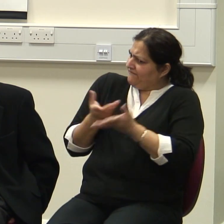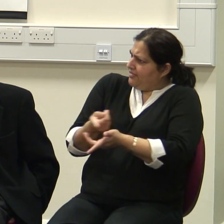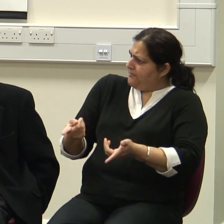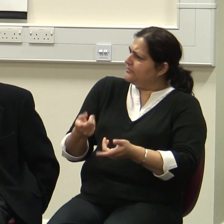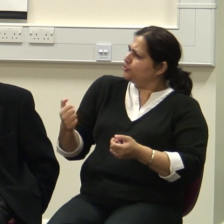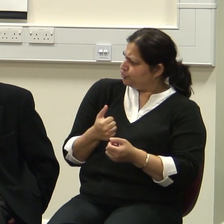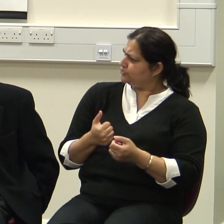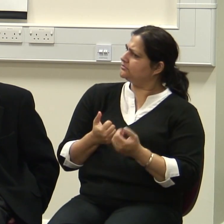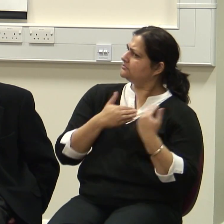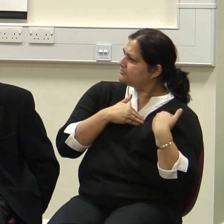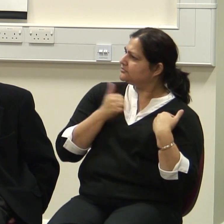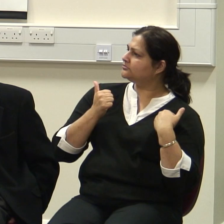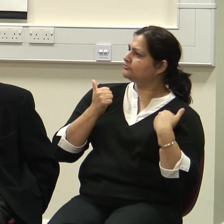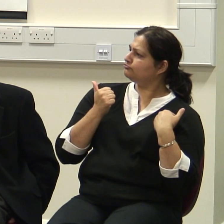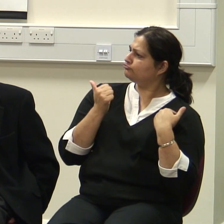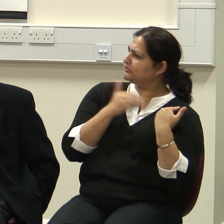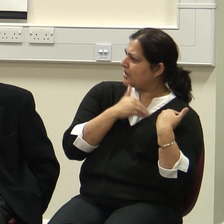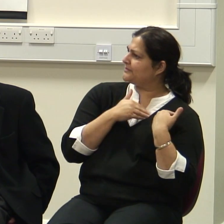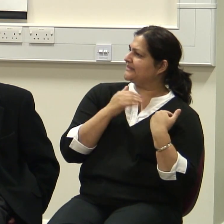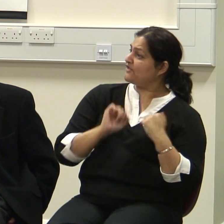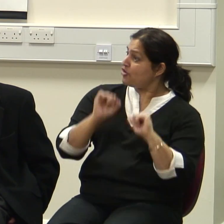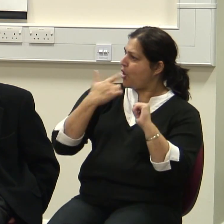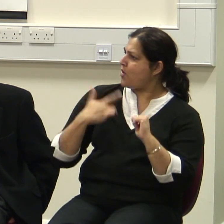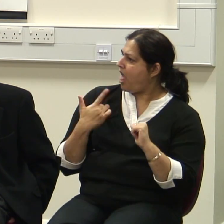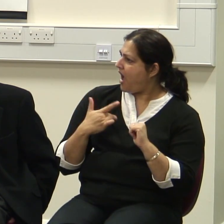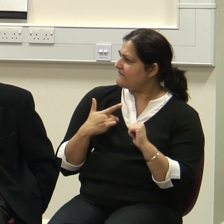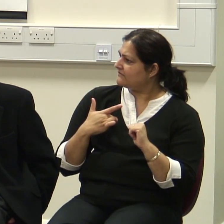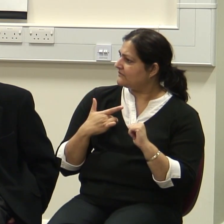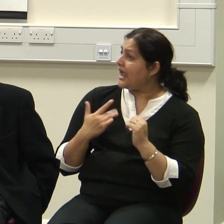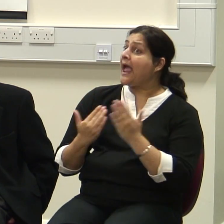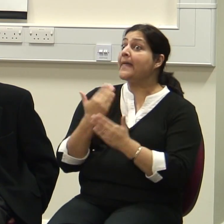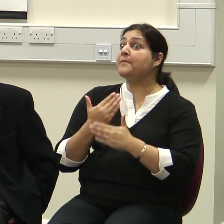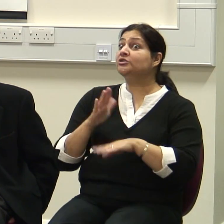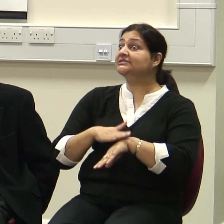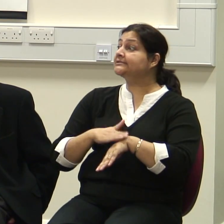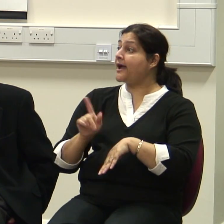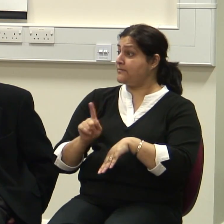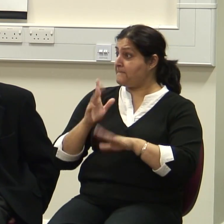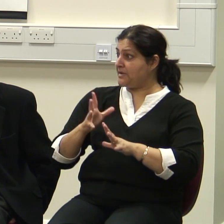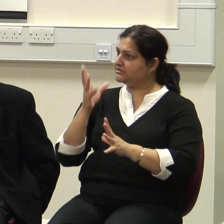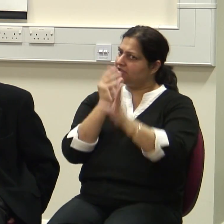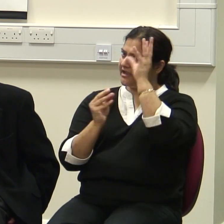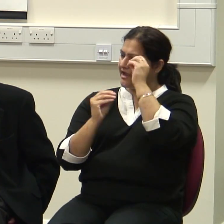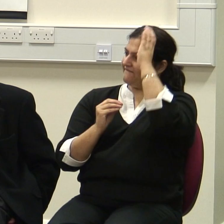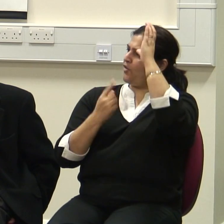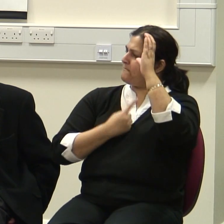which includes informing himself in this day and age. If you don't inform yourself, you